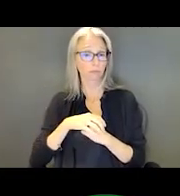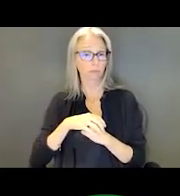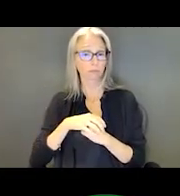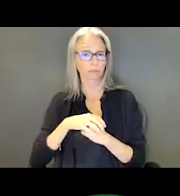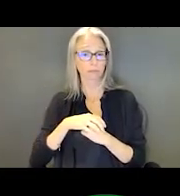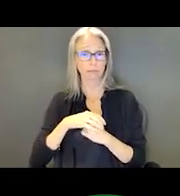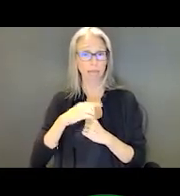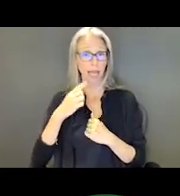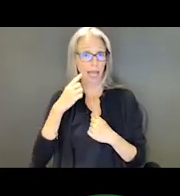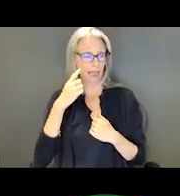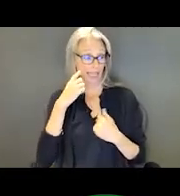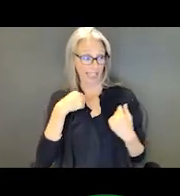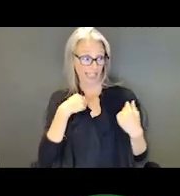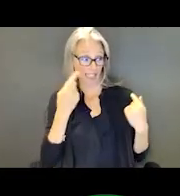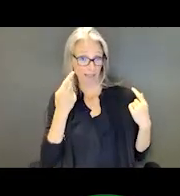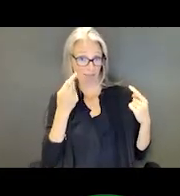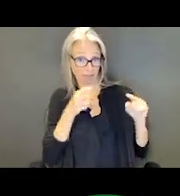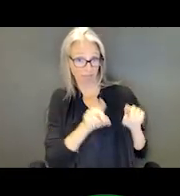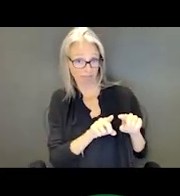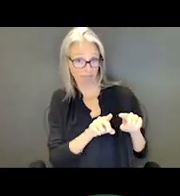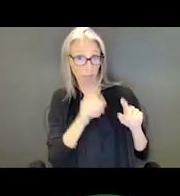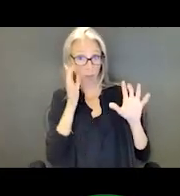in the spirit of health and healing.